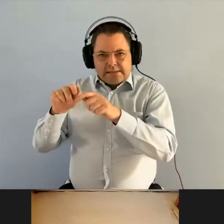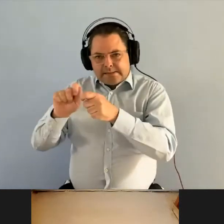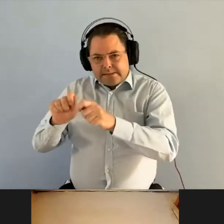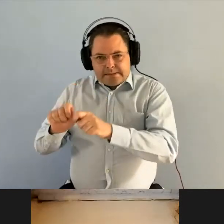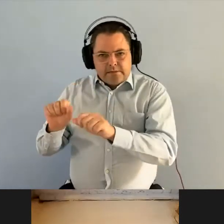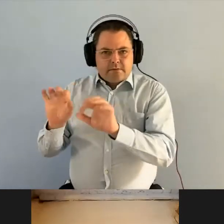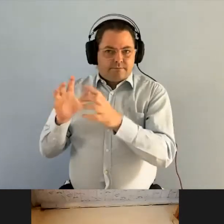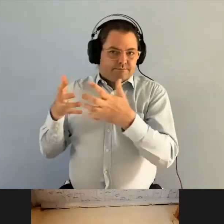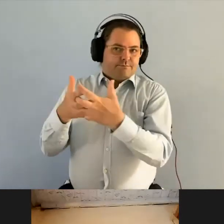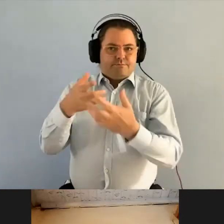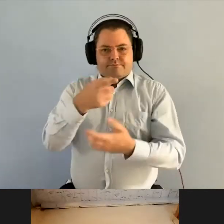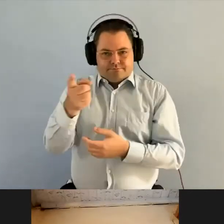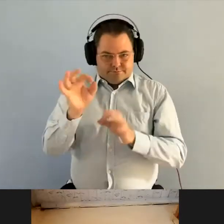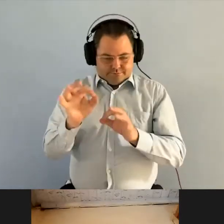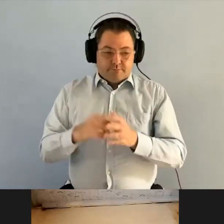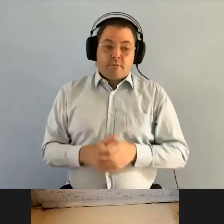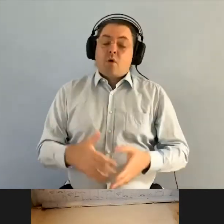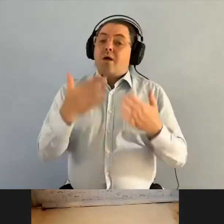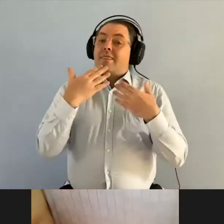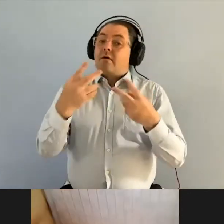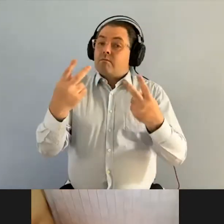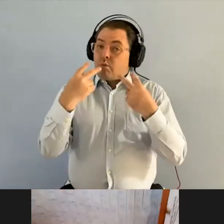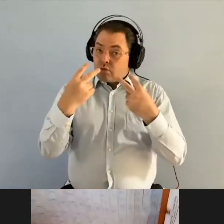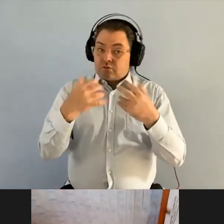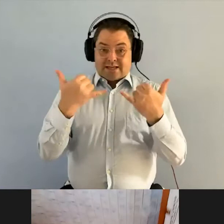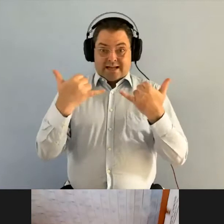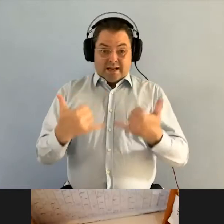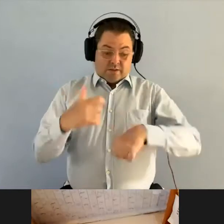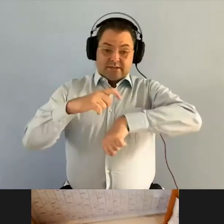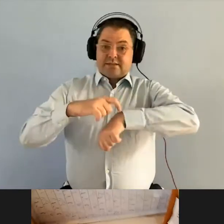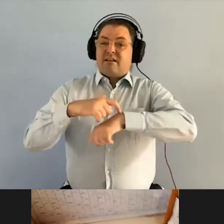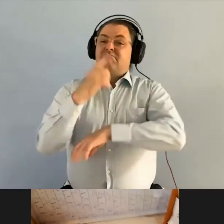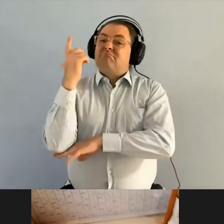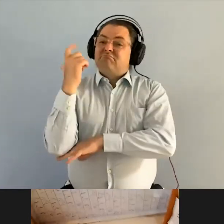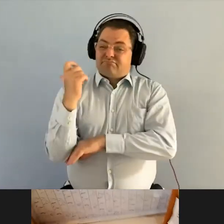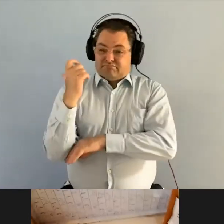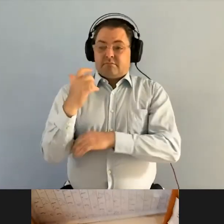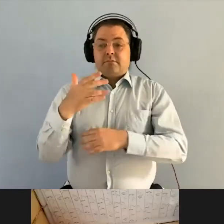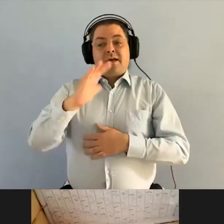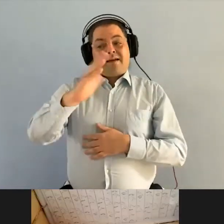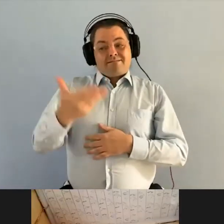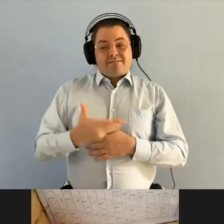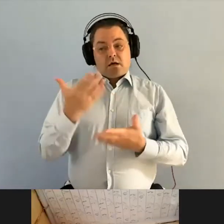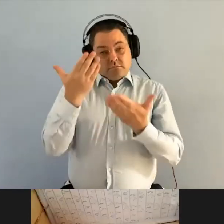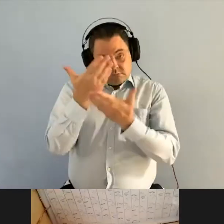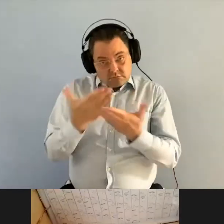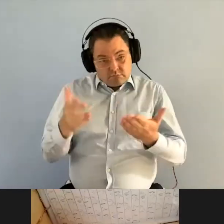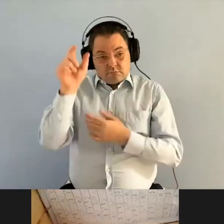box. . Thank you again for joining us. So without further